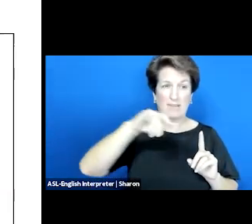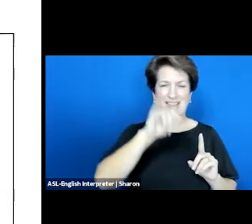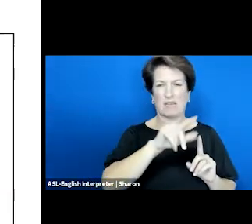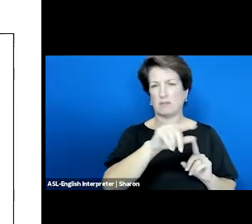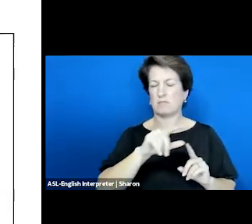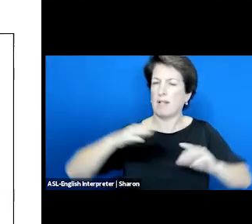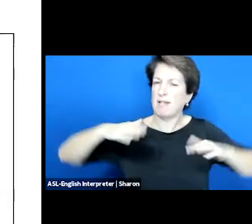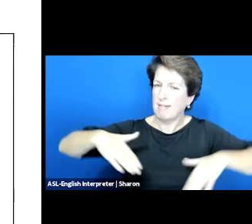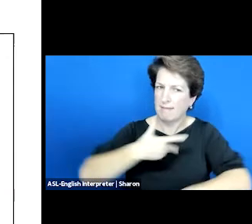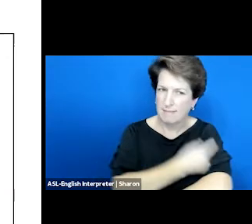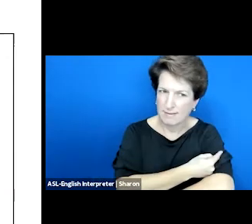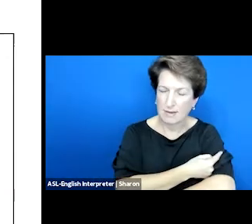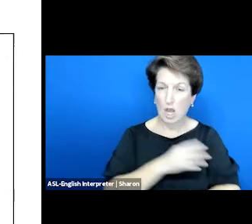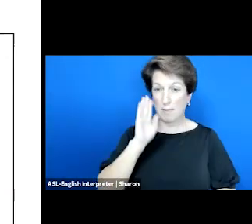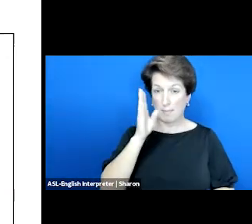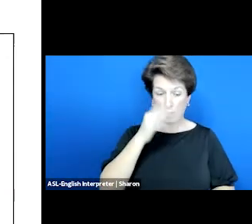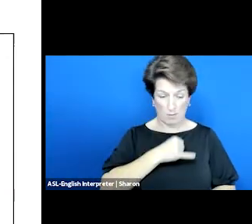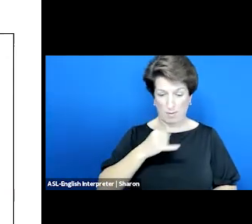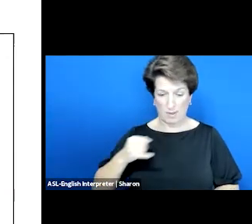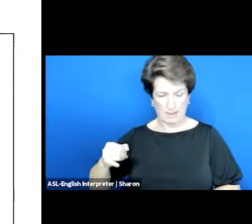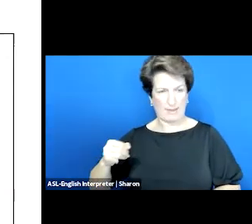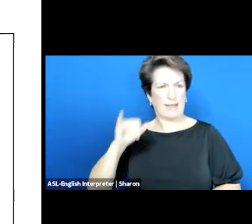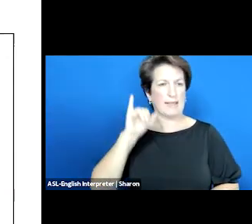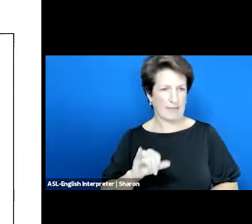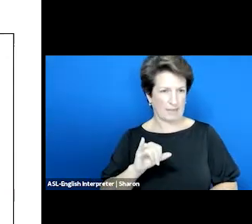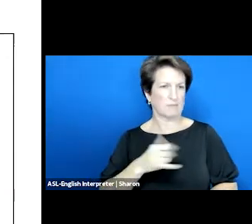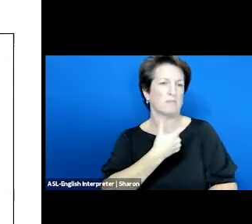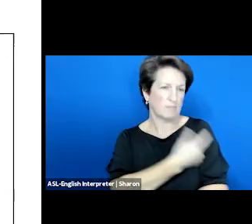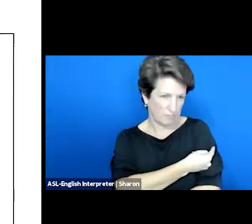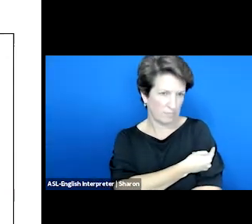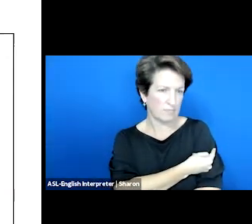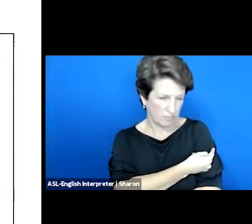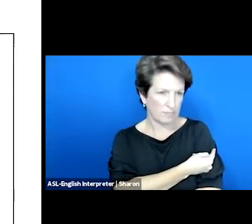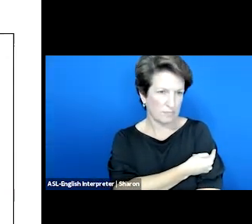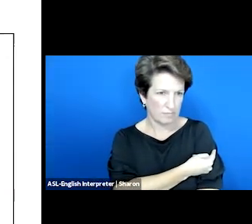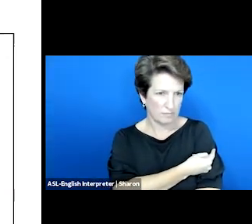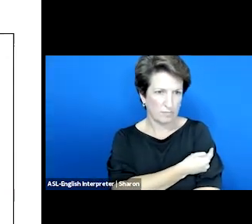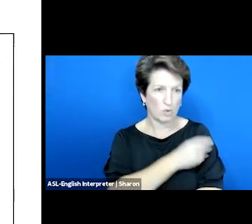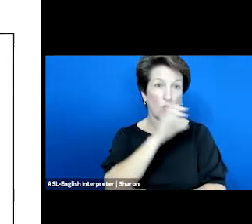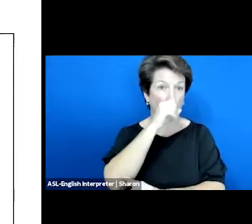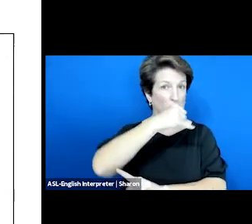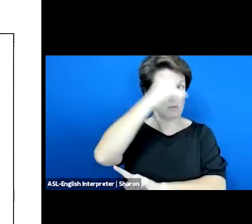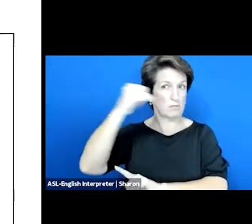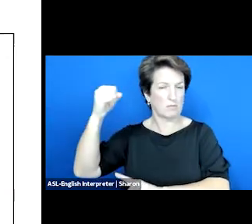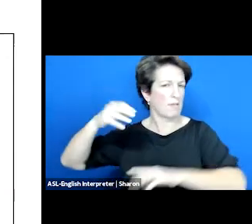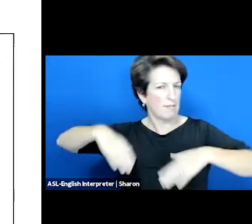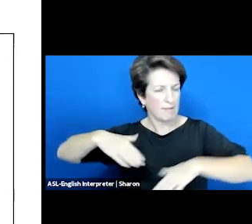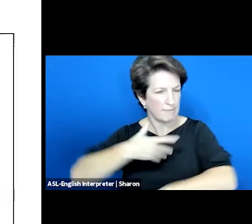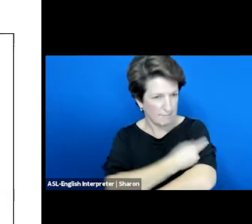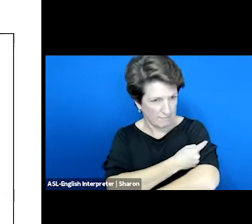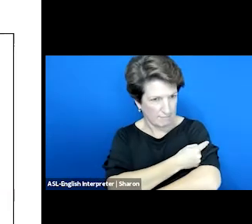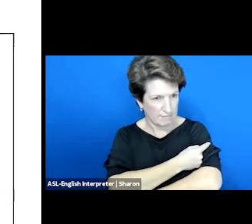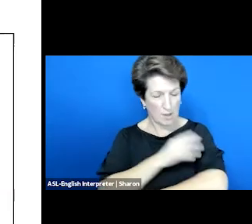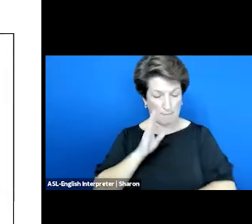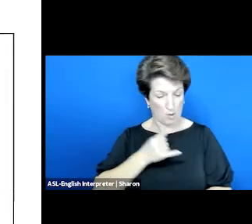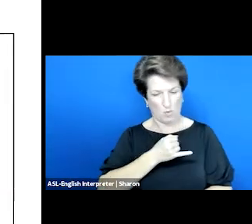patient in the ICU compared to someone who is fully vaccinated against COVID 19.